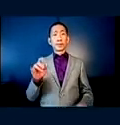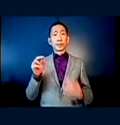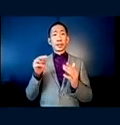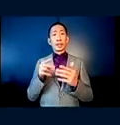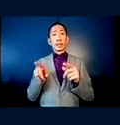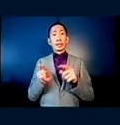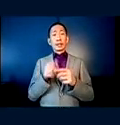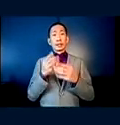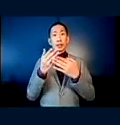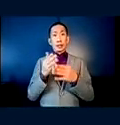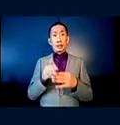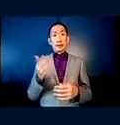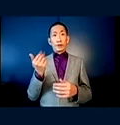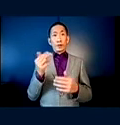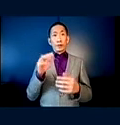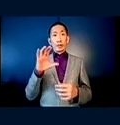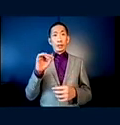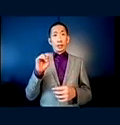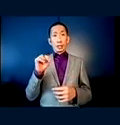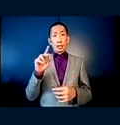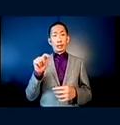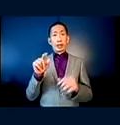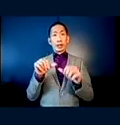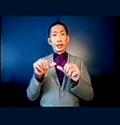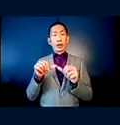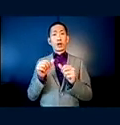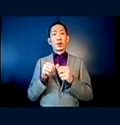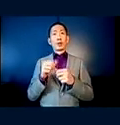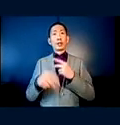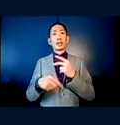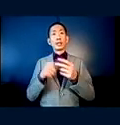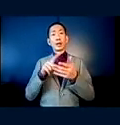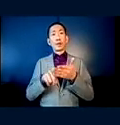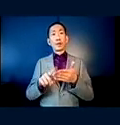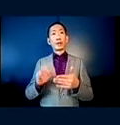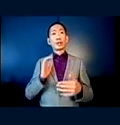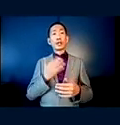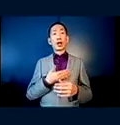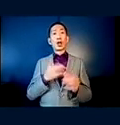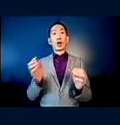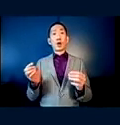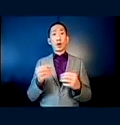IF YOU LOOK AT THE SAME BREAKDOWNS OF THE 13 CONTENT AREAS BY THE TYPE OF RESEARCH